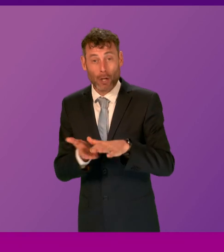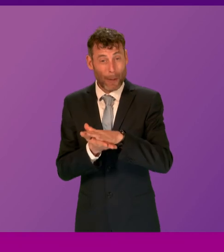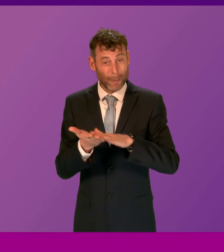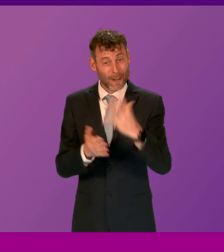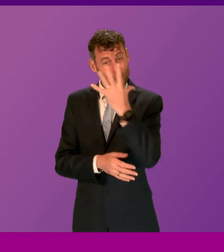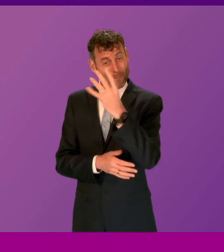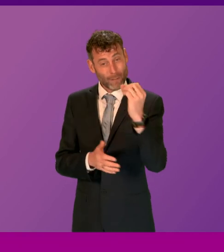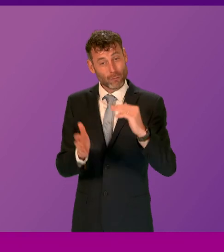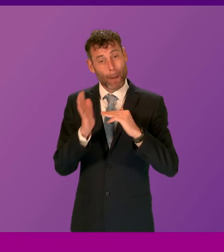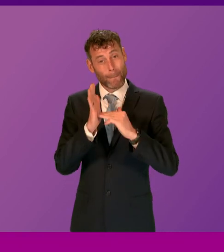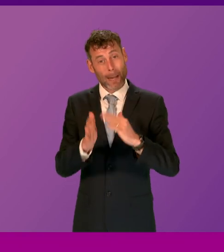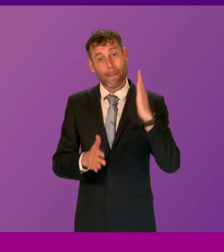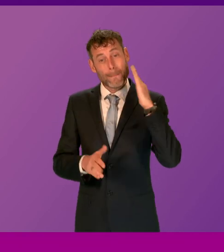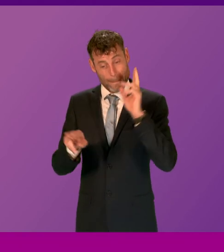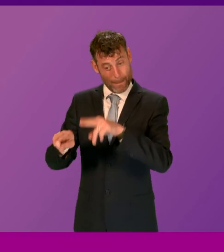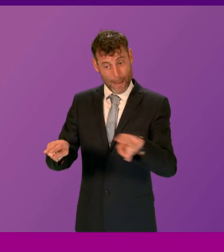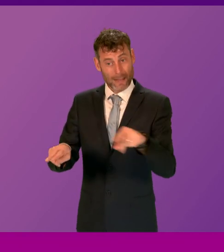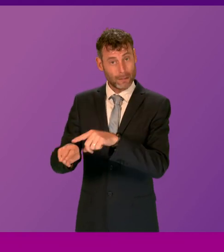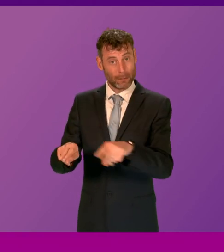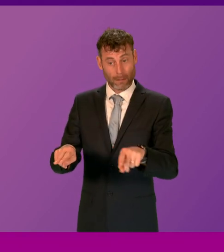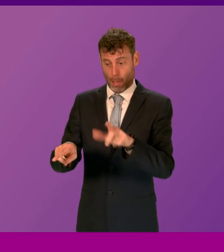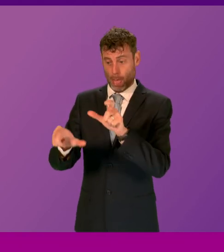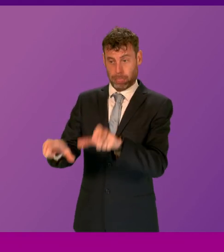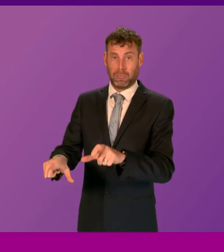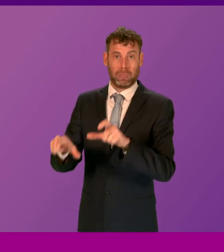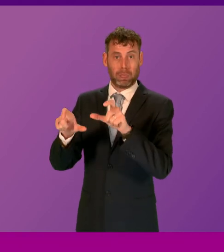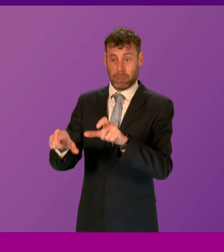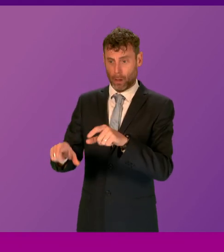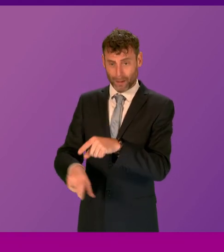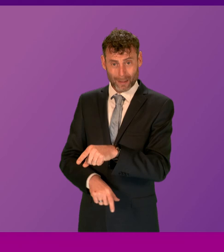been available for other patients.